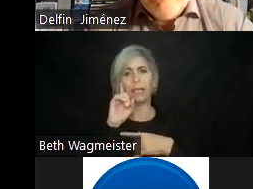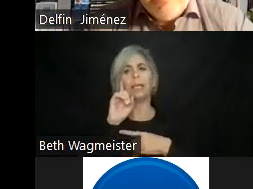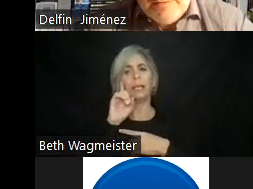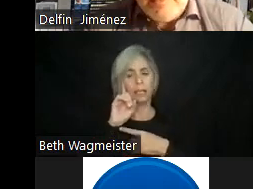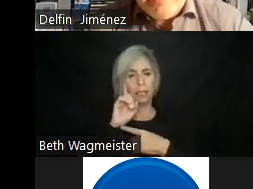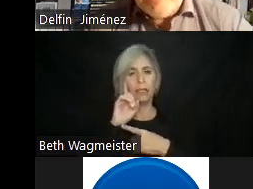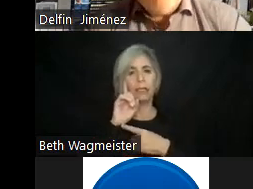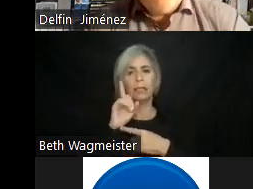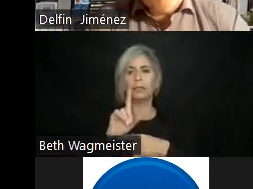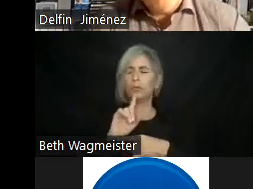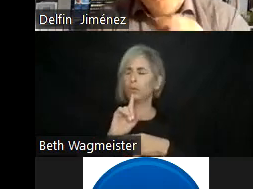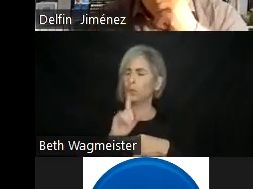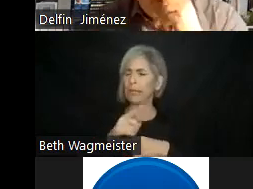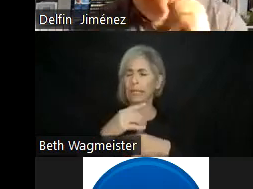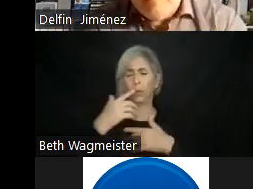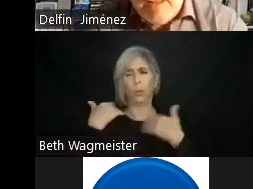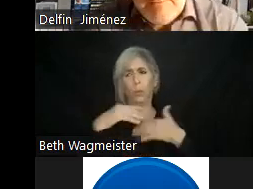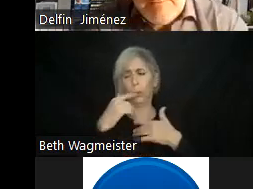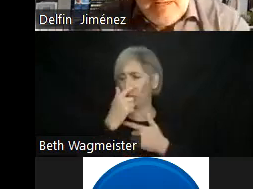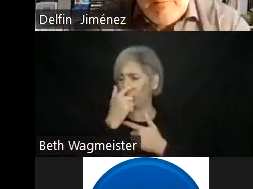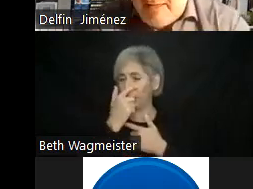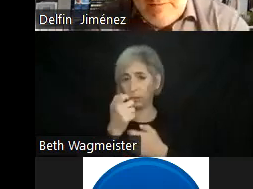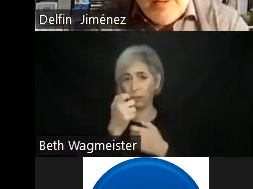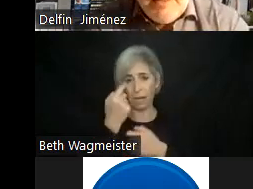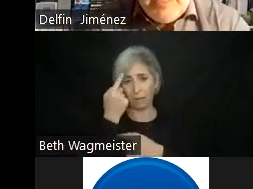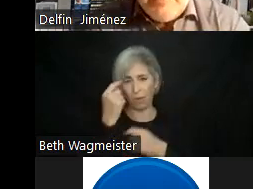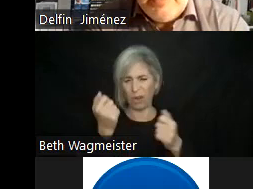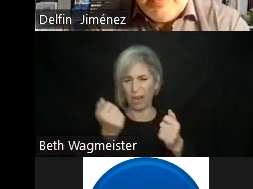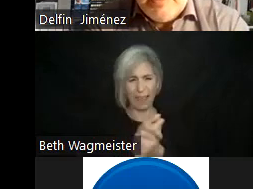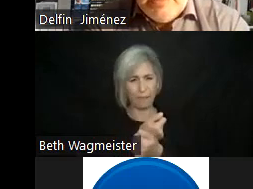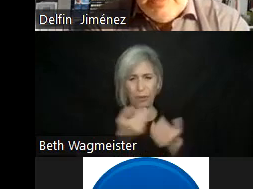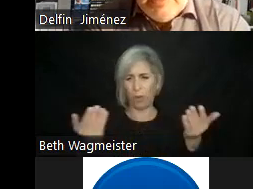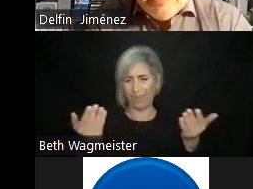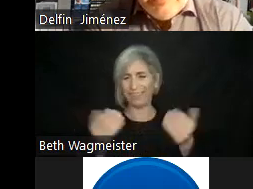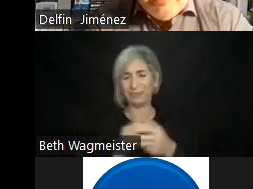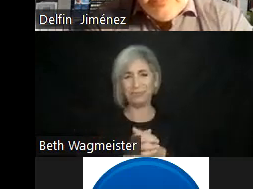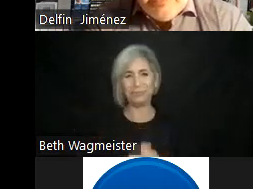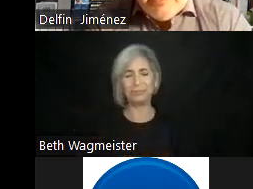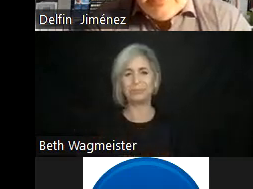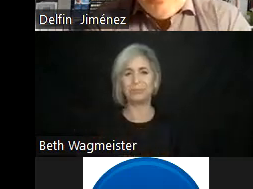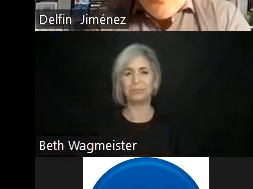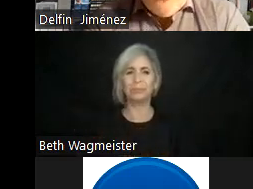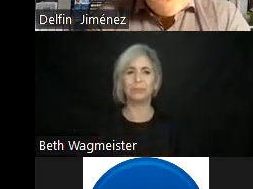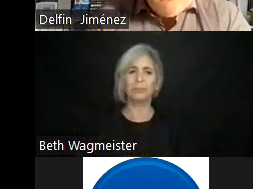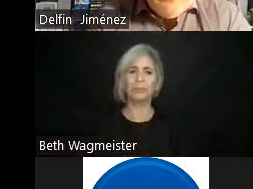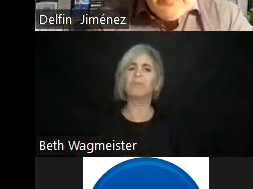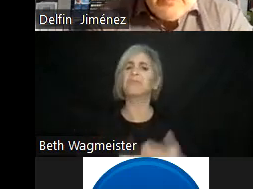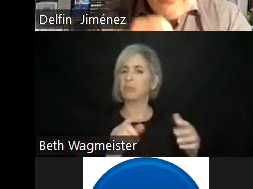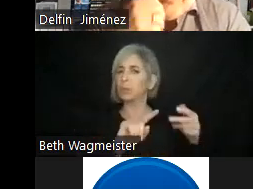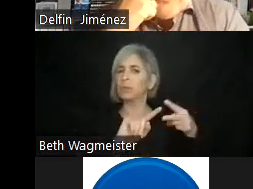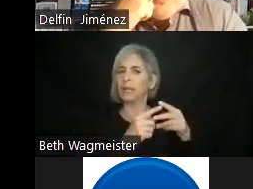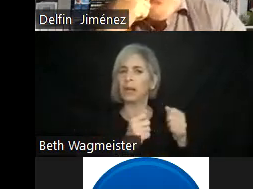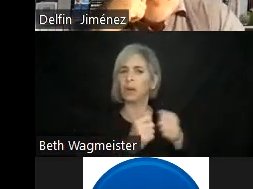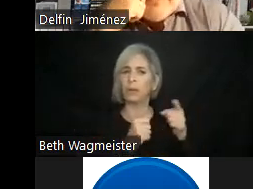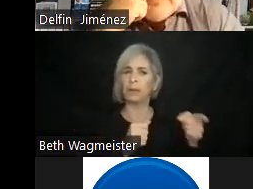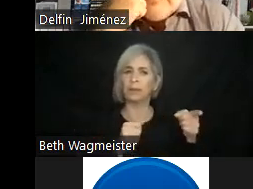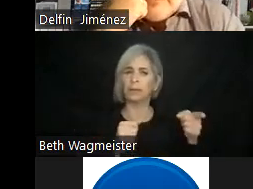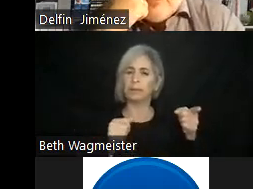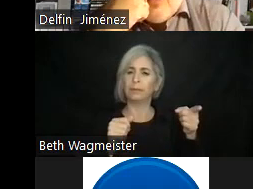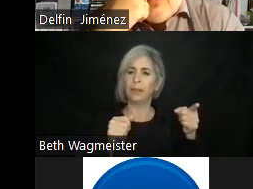very interesting for every for every country. Let's go with the scope and goals.